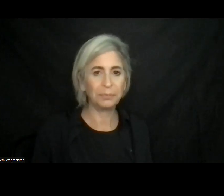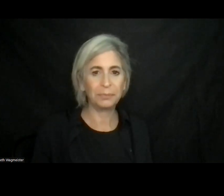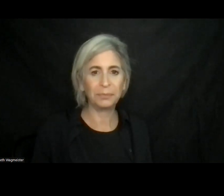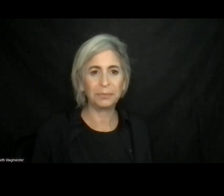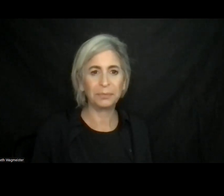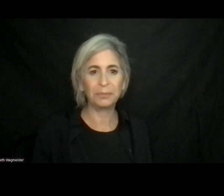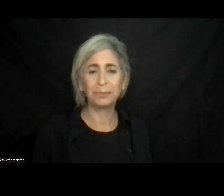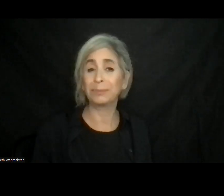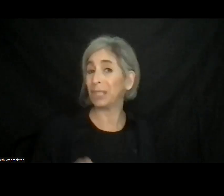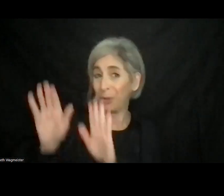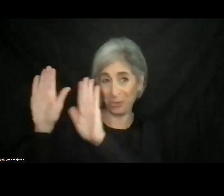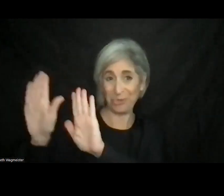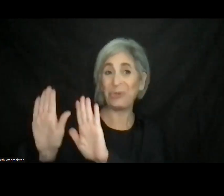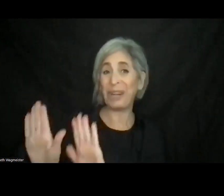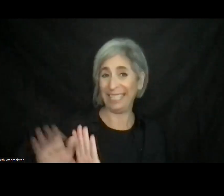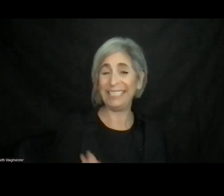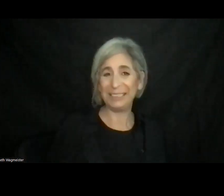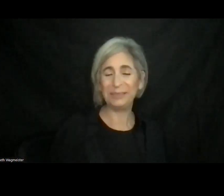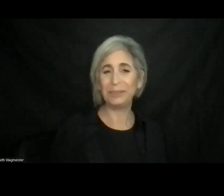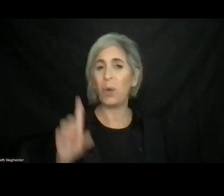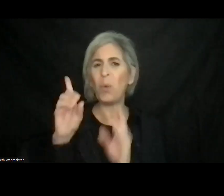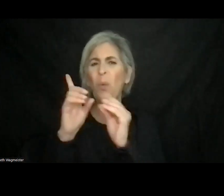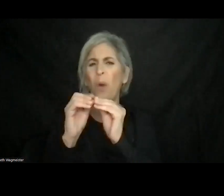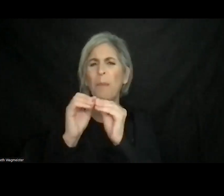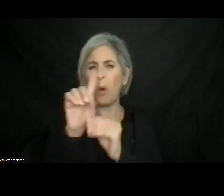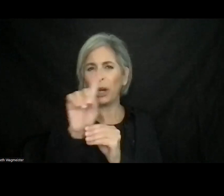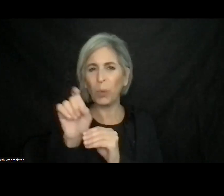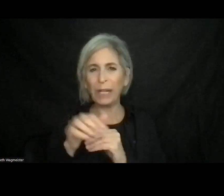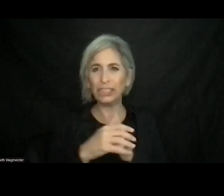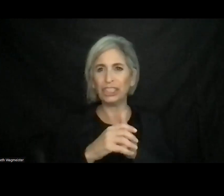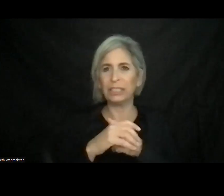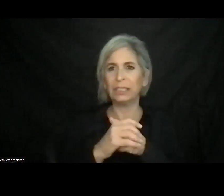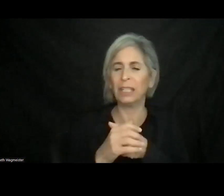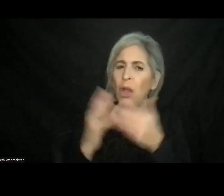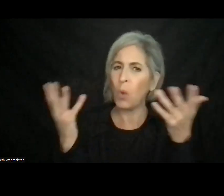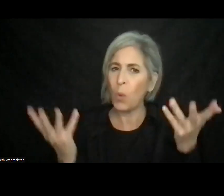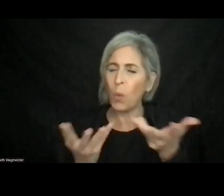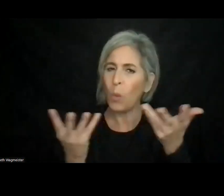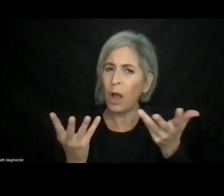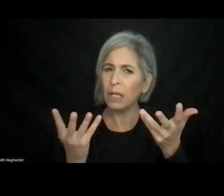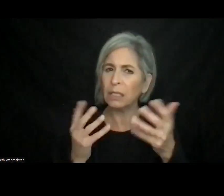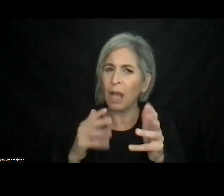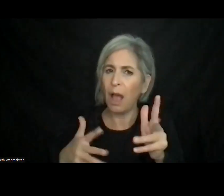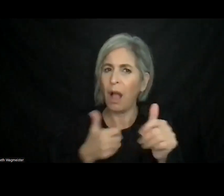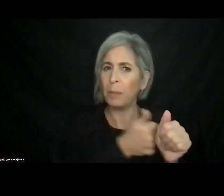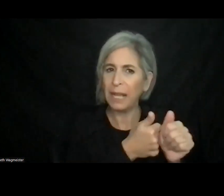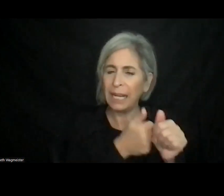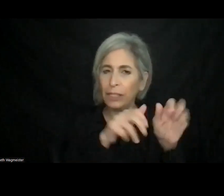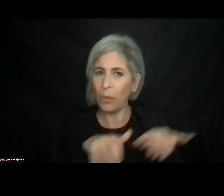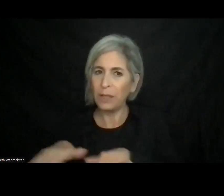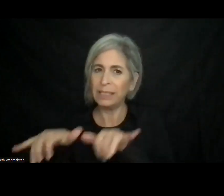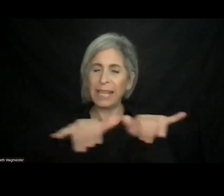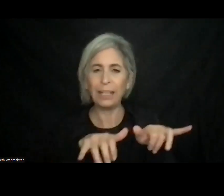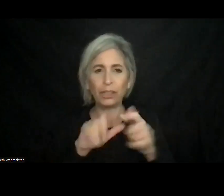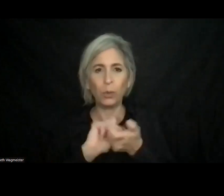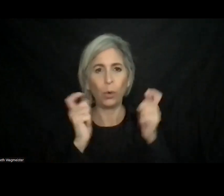Great. One more question. What updates to the standards or changes would you